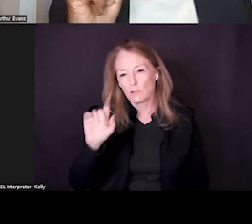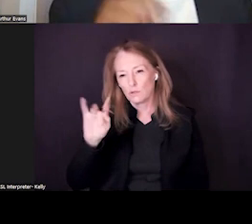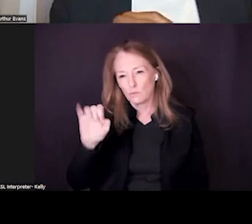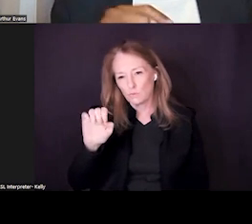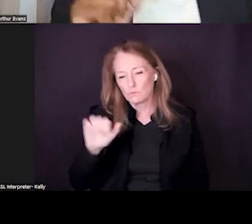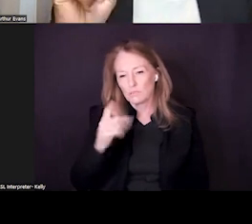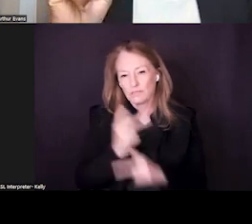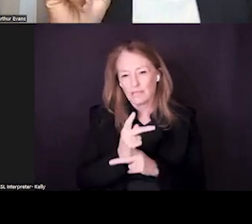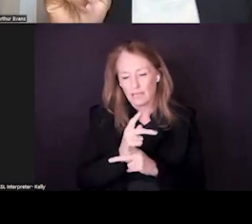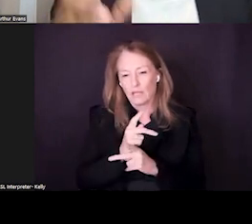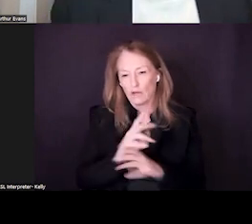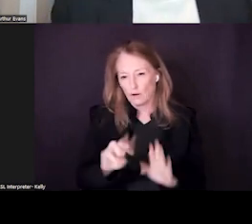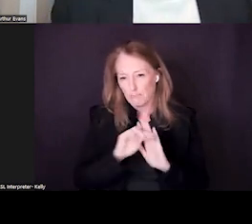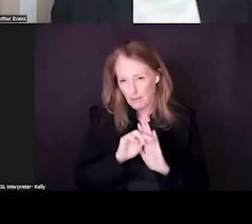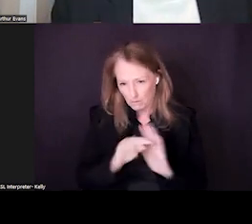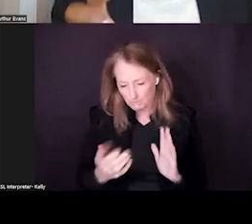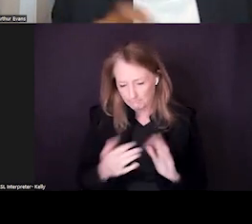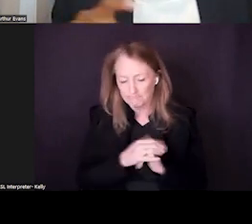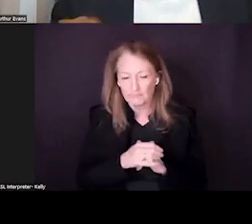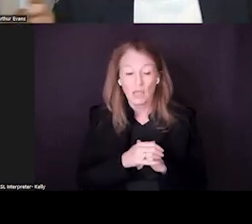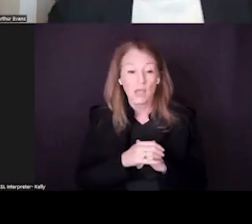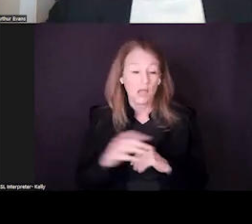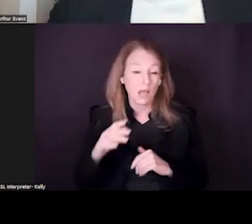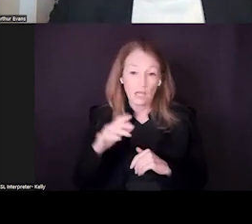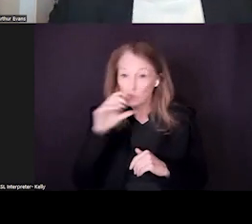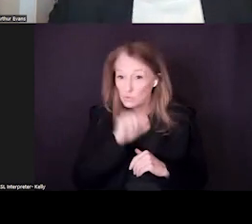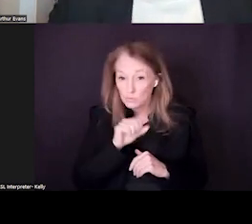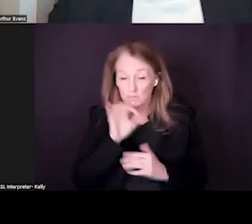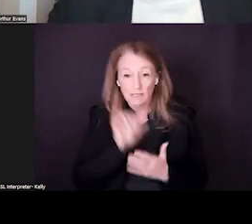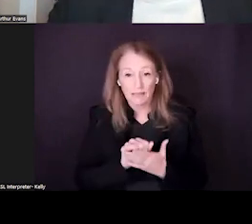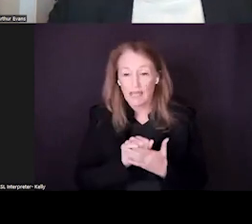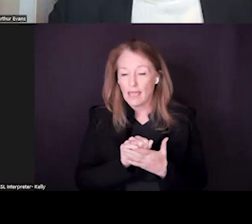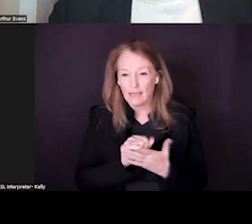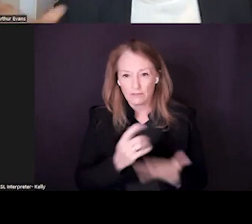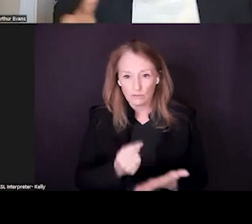IT ASSUMES THAT, WITH A COURSE OF TREATMENT, PEOPLE ARE FIXED.